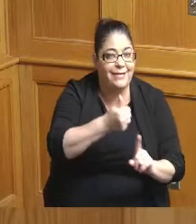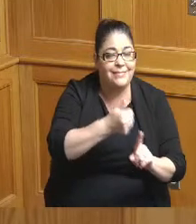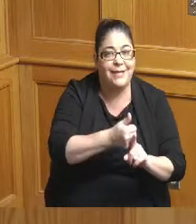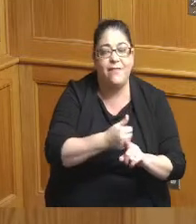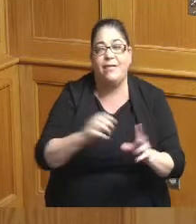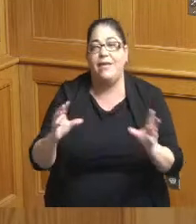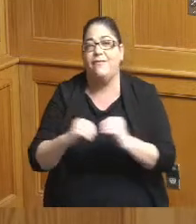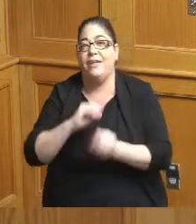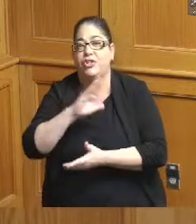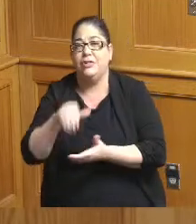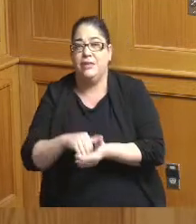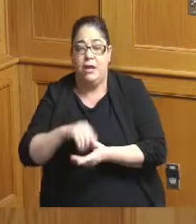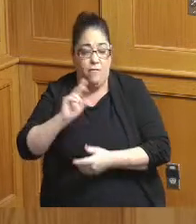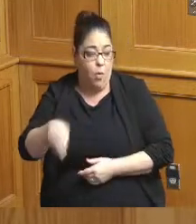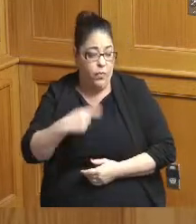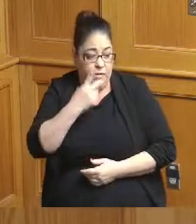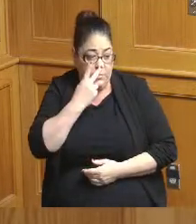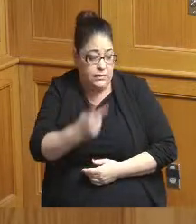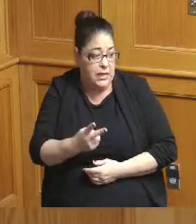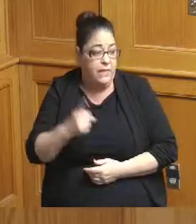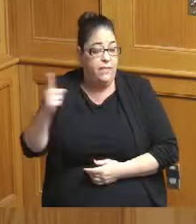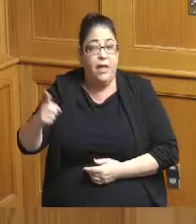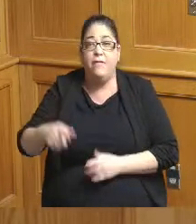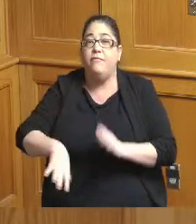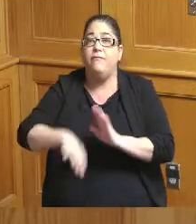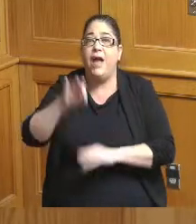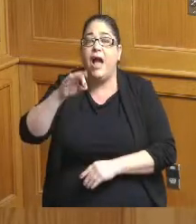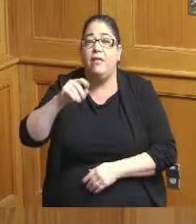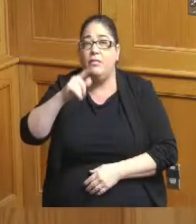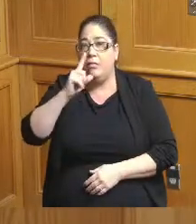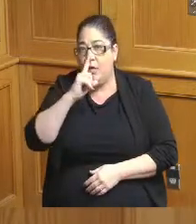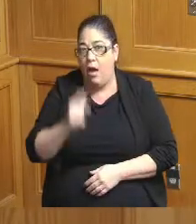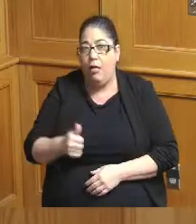the only analysis I've seen is they try to find the worst pictures at convention center and put